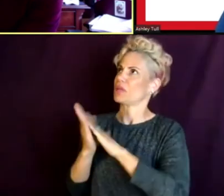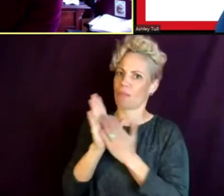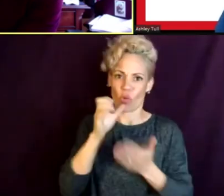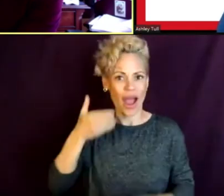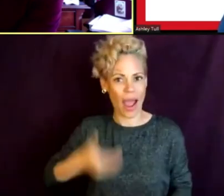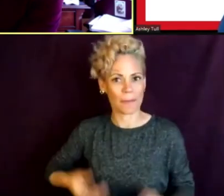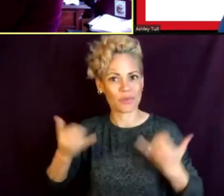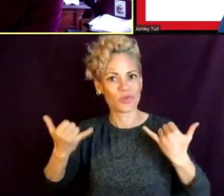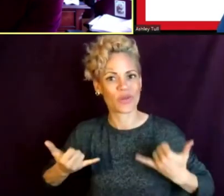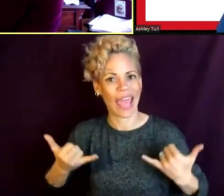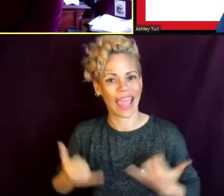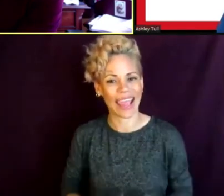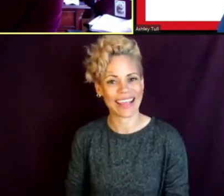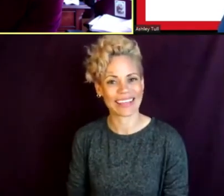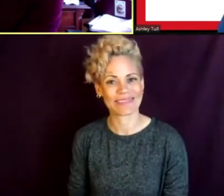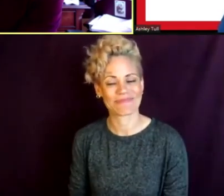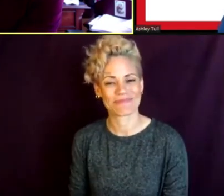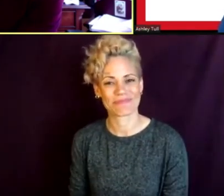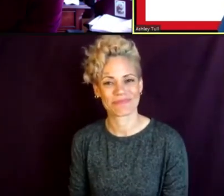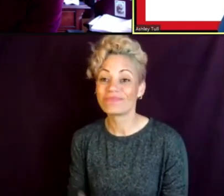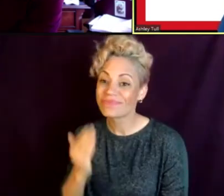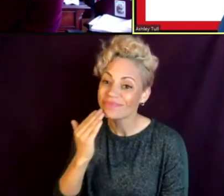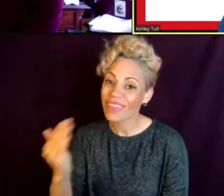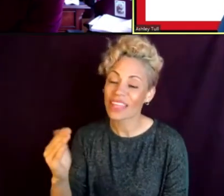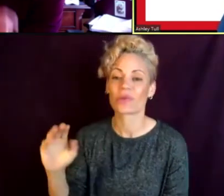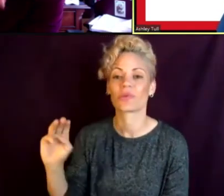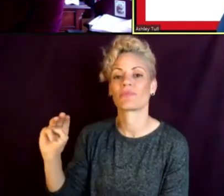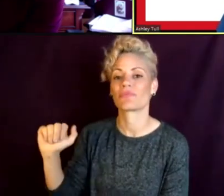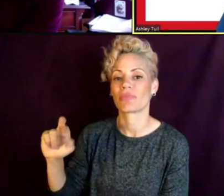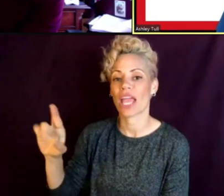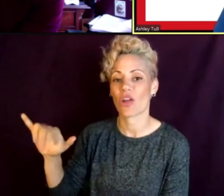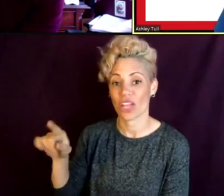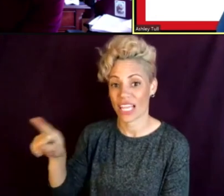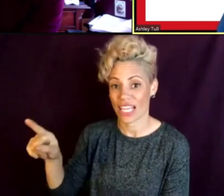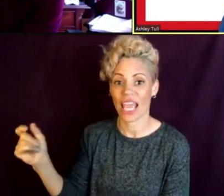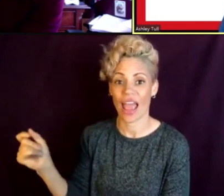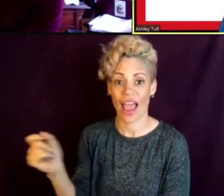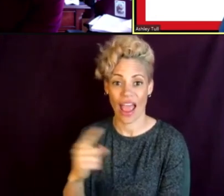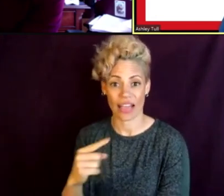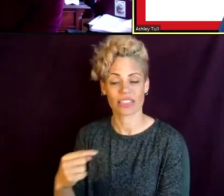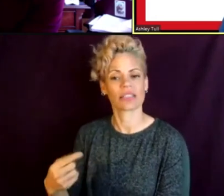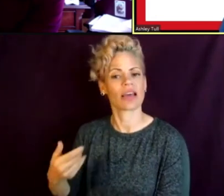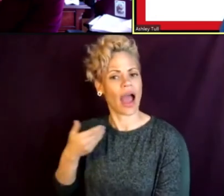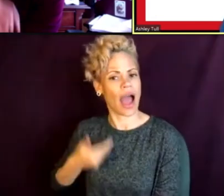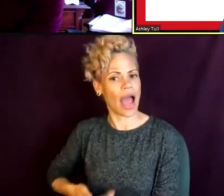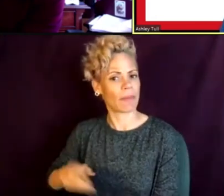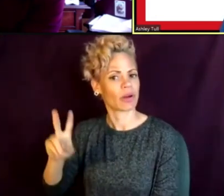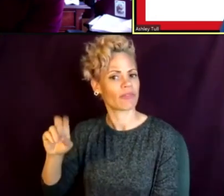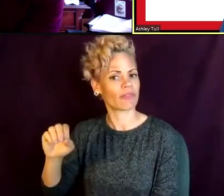Thank you. Mary has asked, I'm a vocational rehab counselor,